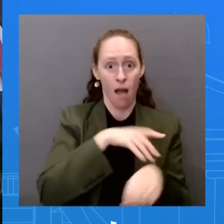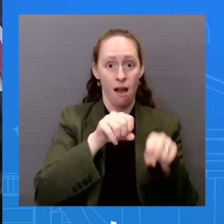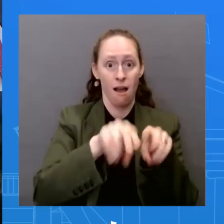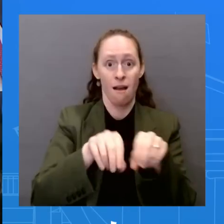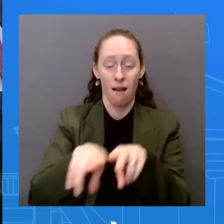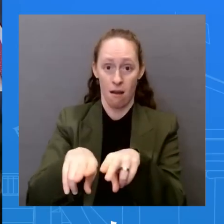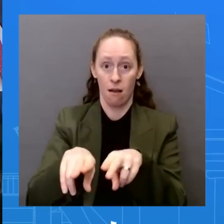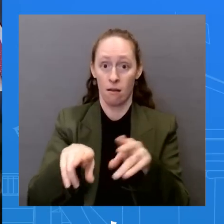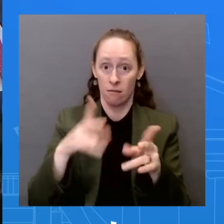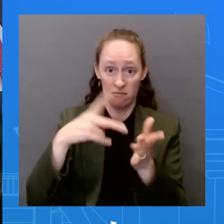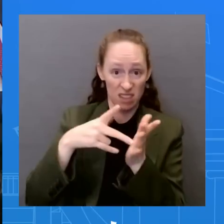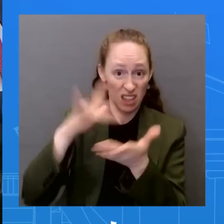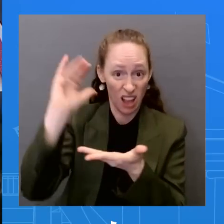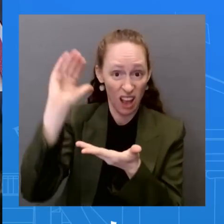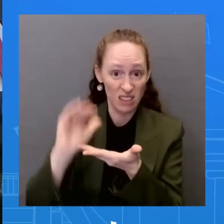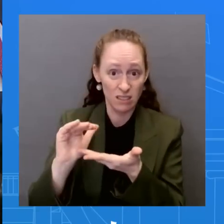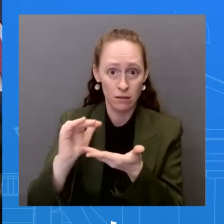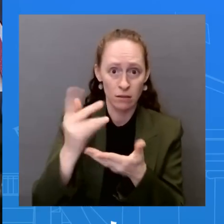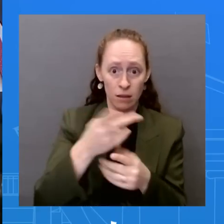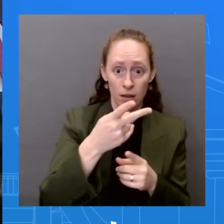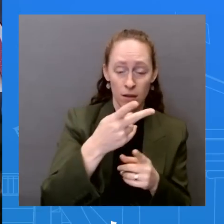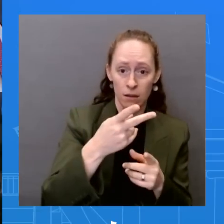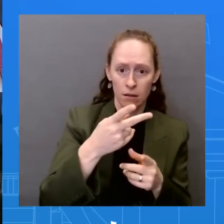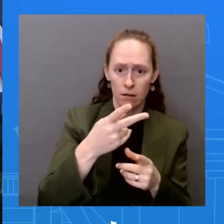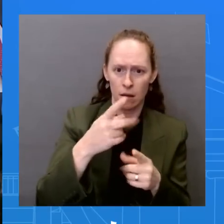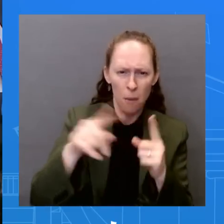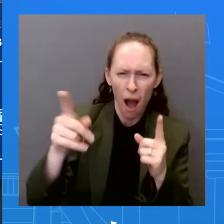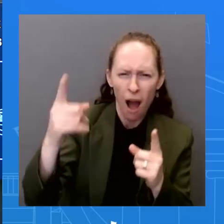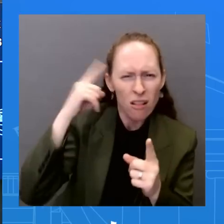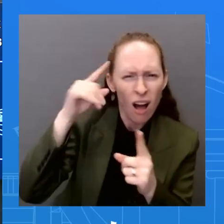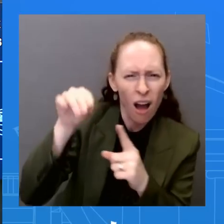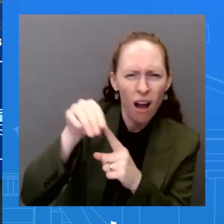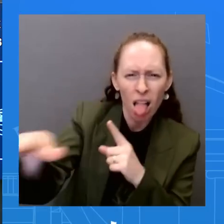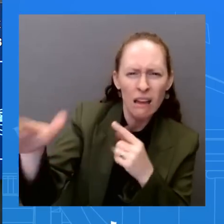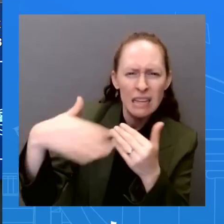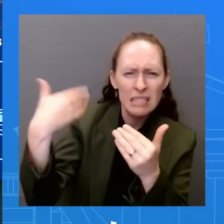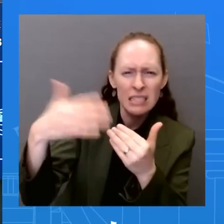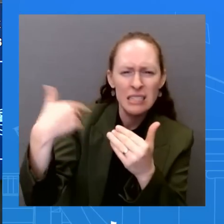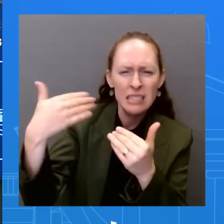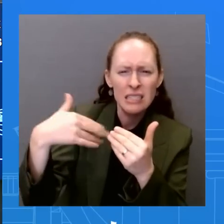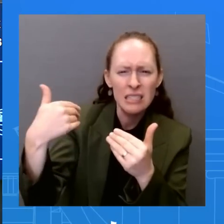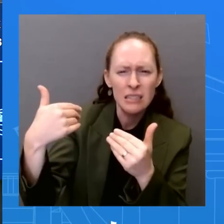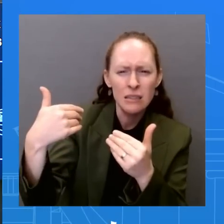that the risk of catching it is different, higher than originally thought? Dr. Daskalakis: You know, I think that what that data really shows is,